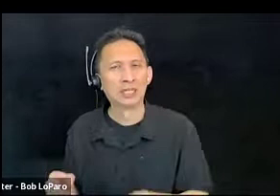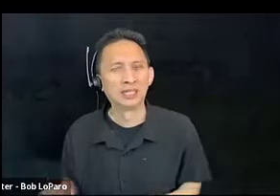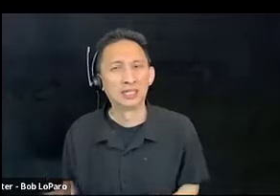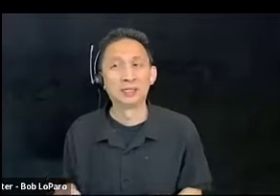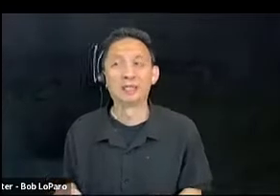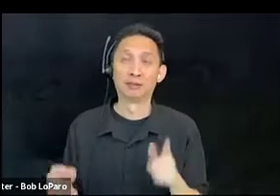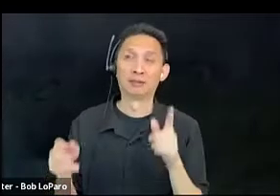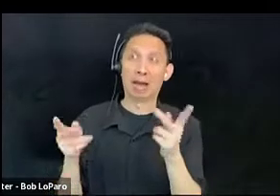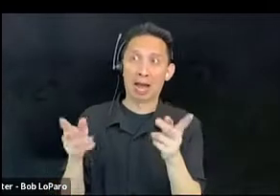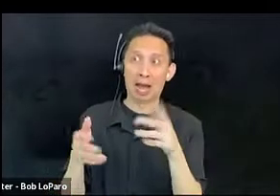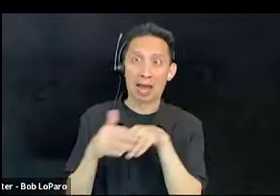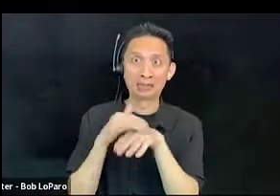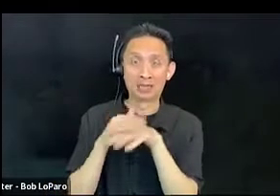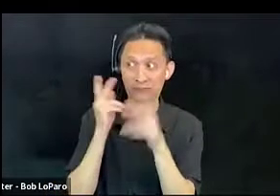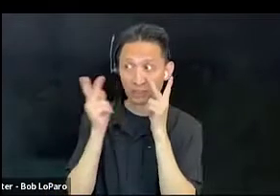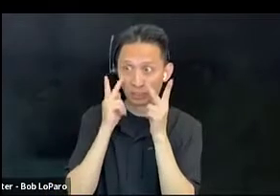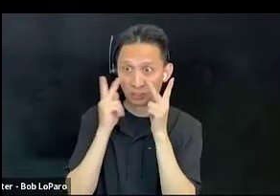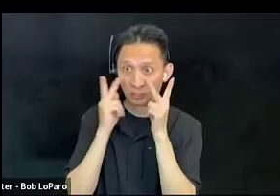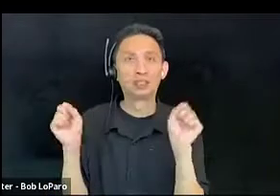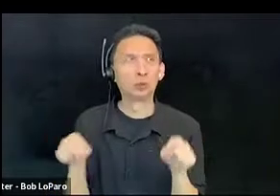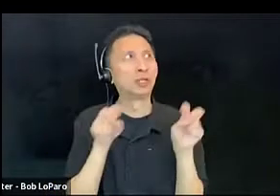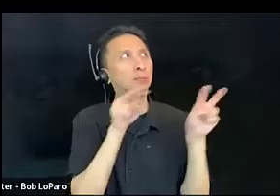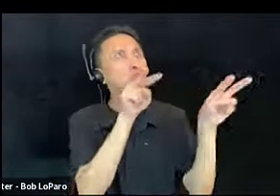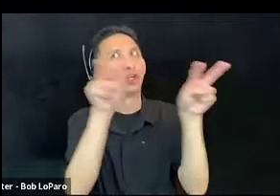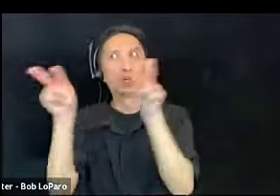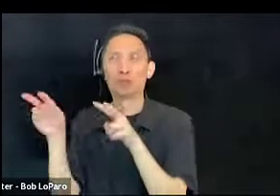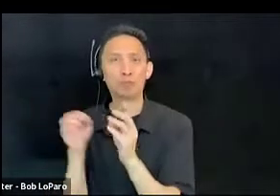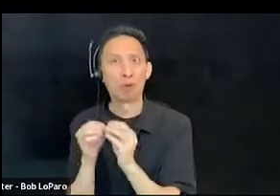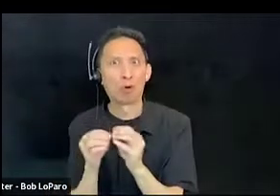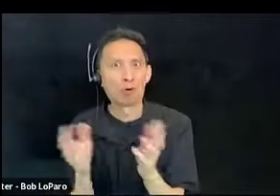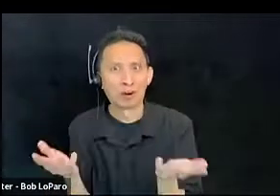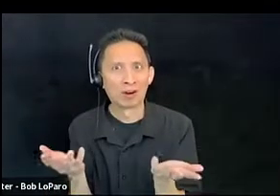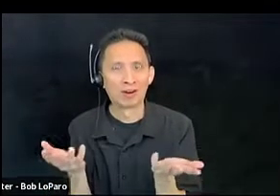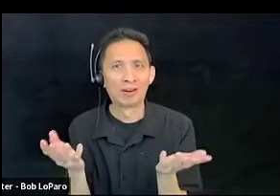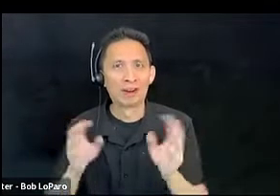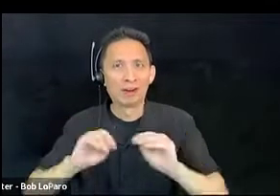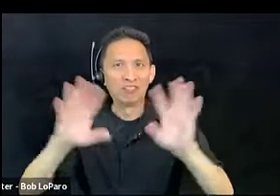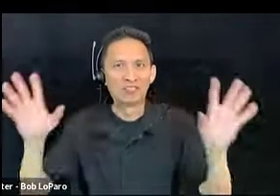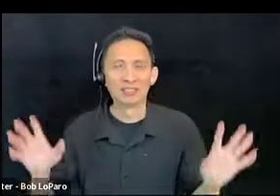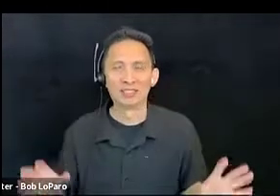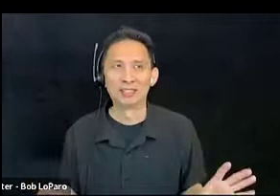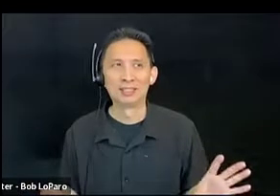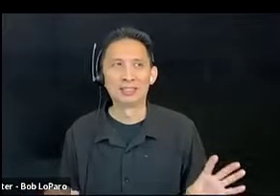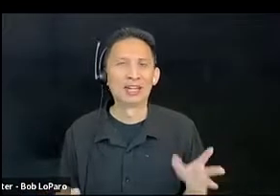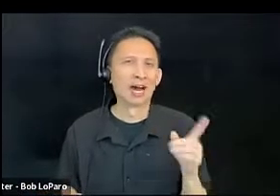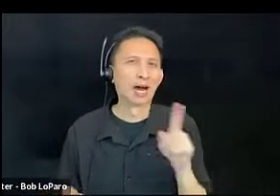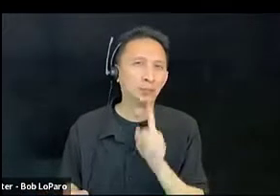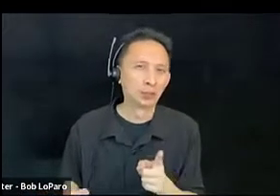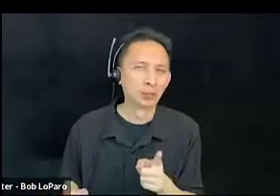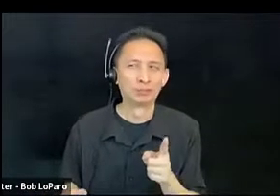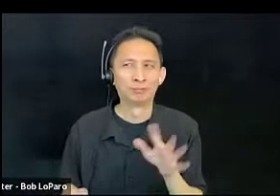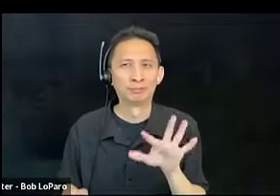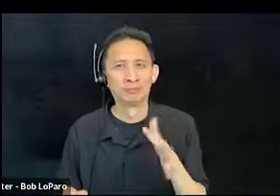And so there might be like a loose correlation, but not a strong one.